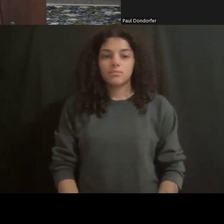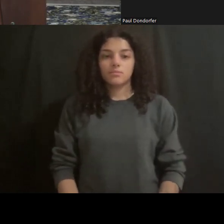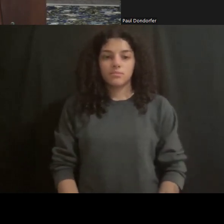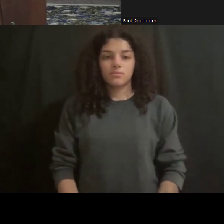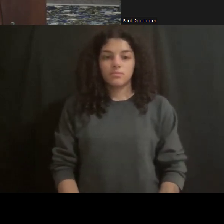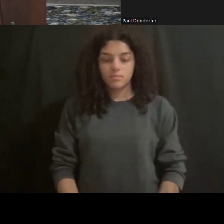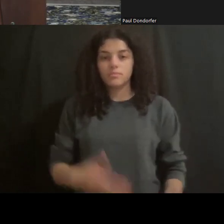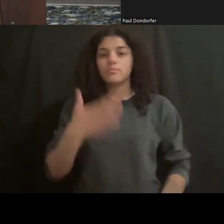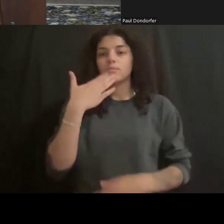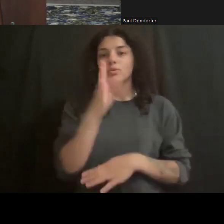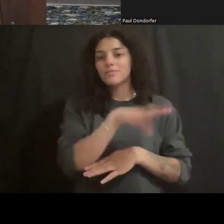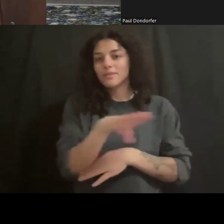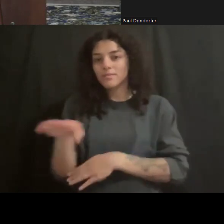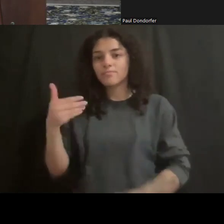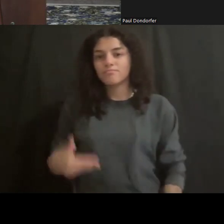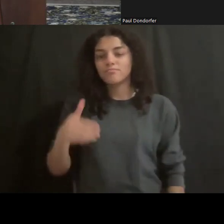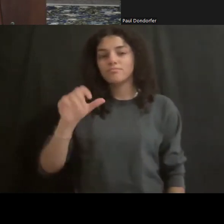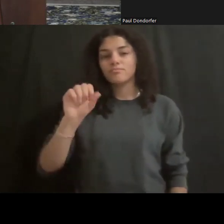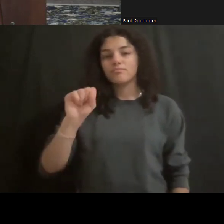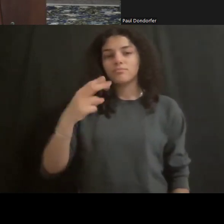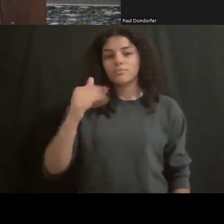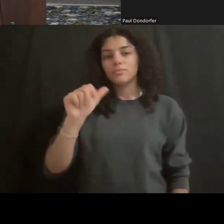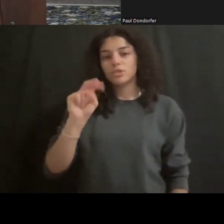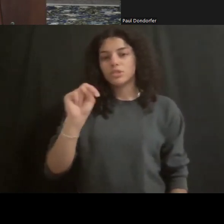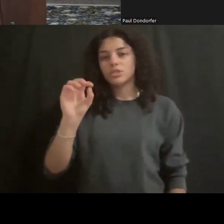Good evening all My name is Shannon Bennett I'd like to thank you all for the opportunity to